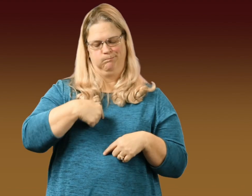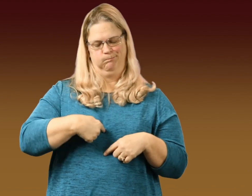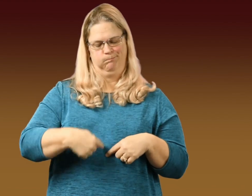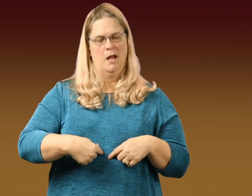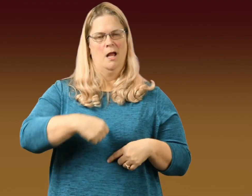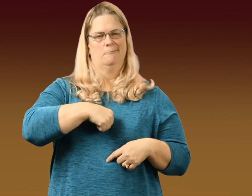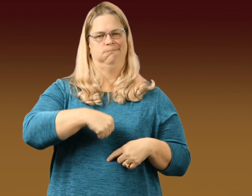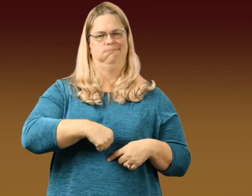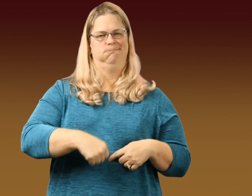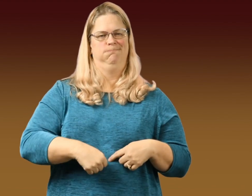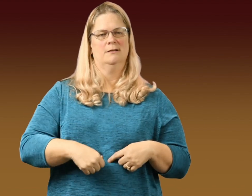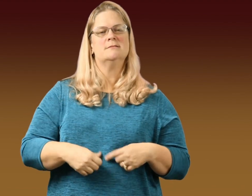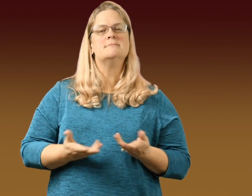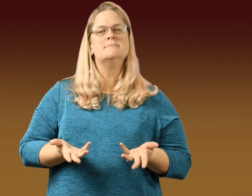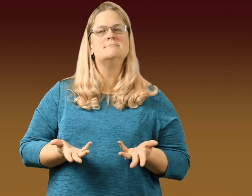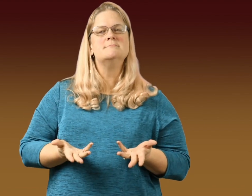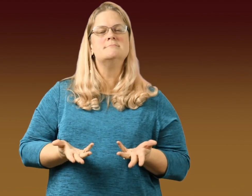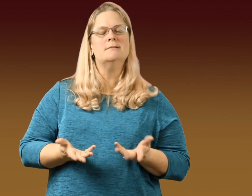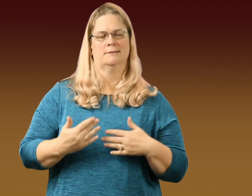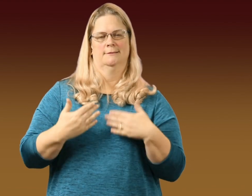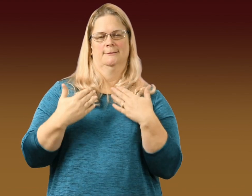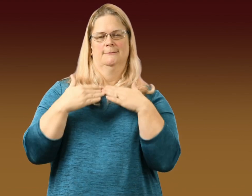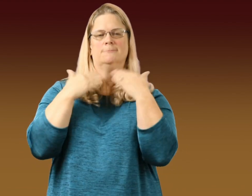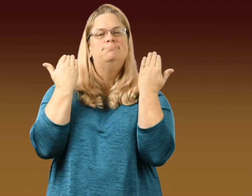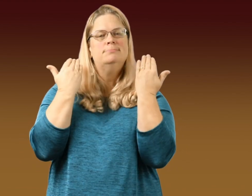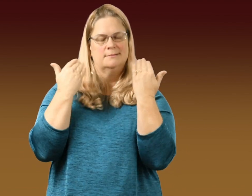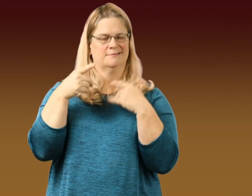It's kind of similar to having all your buttons pushed.